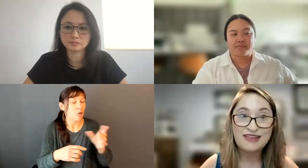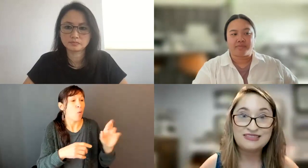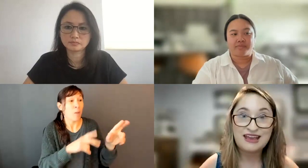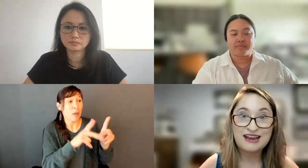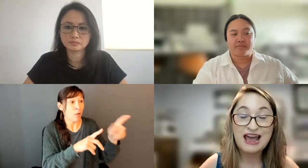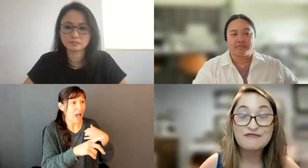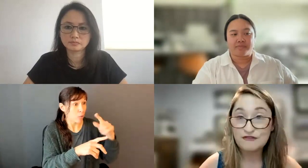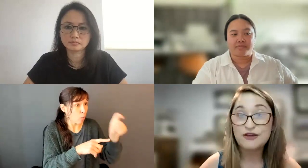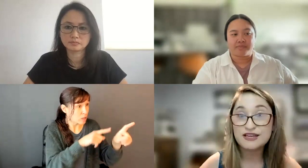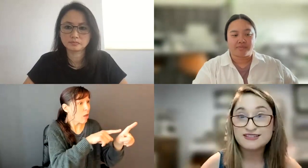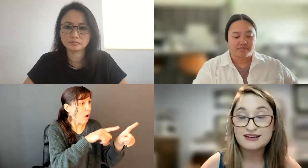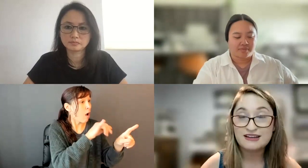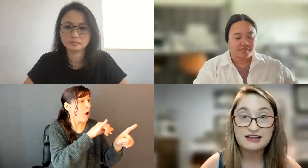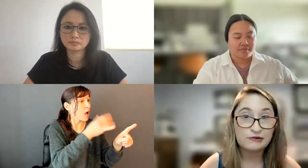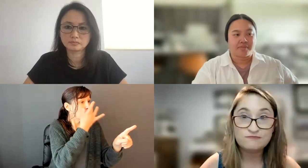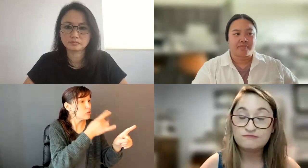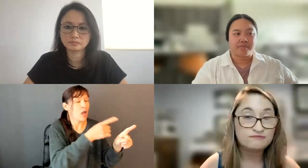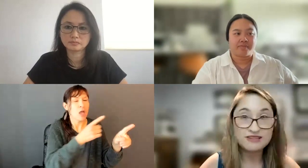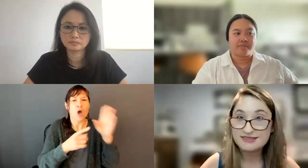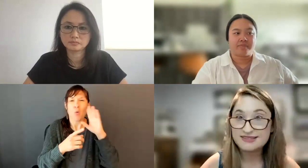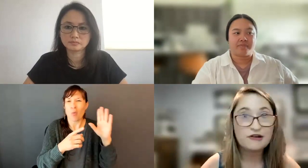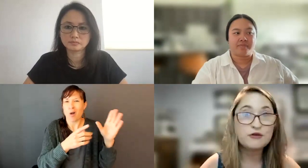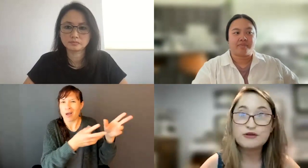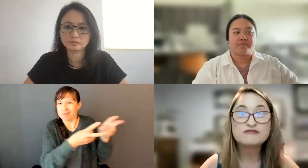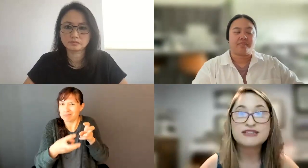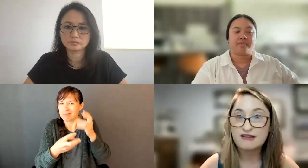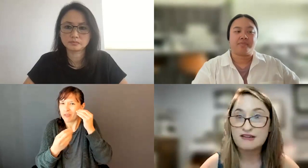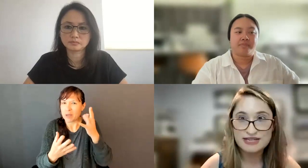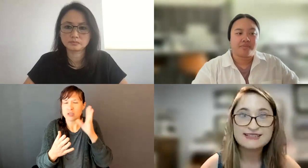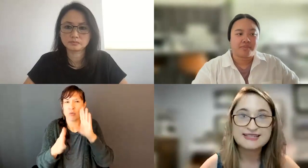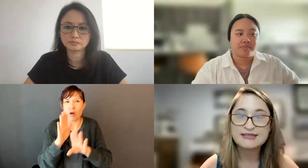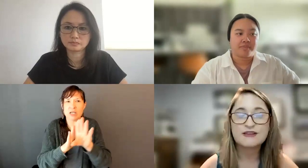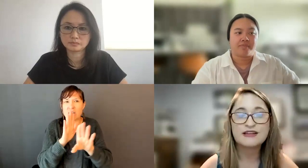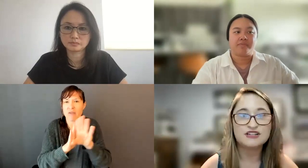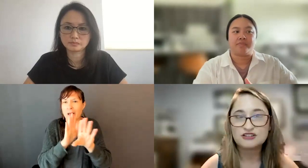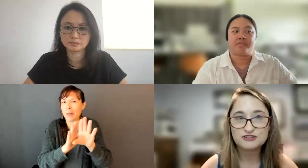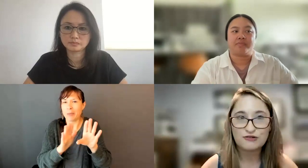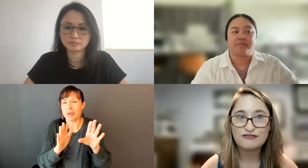and have a focus on, you know, this is how you would use it if you need accessibility features